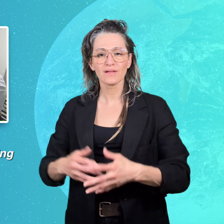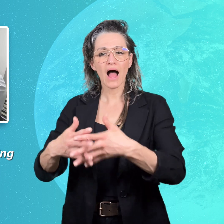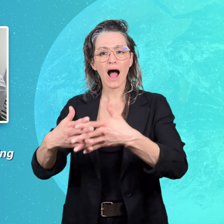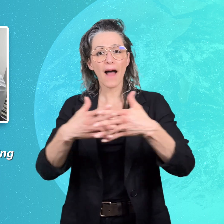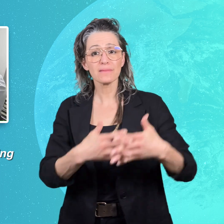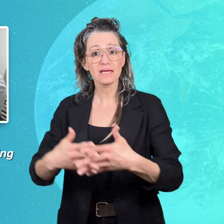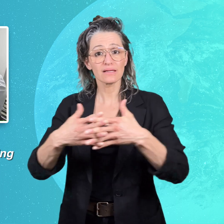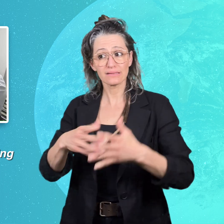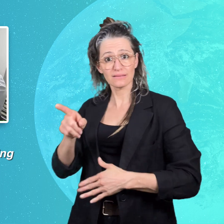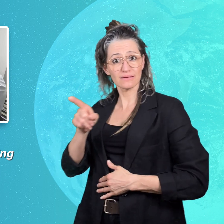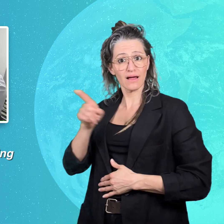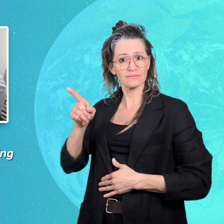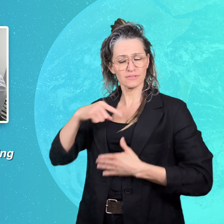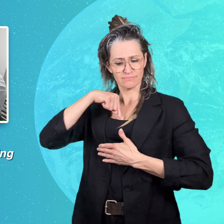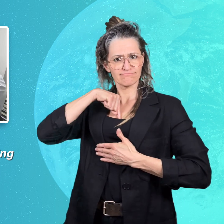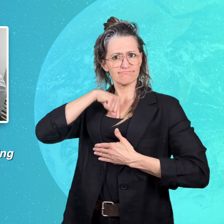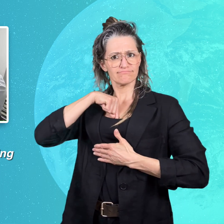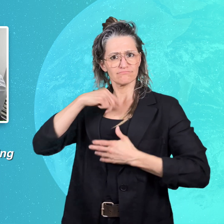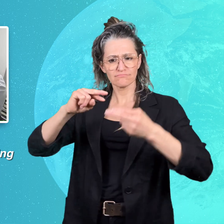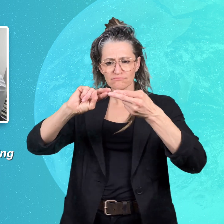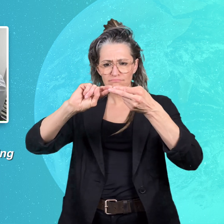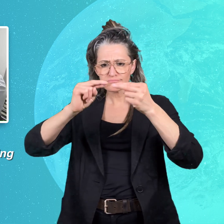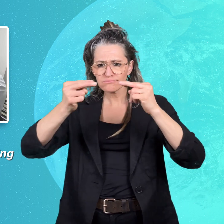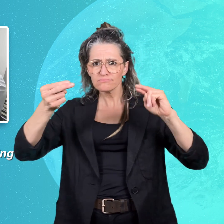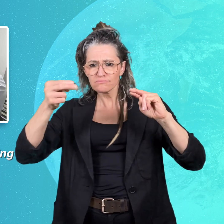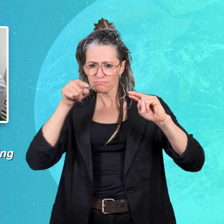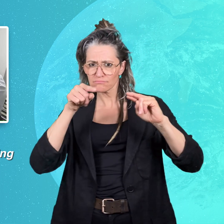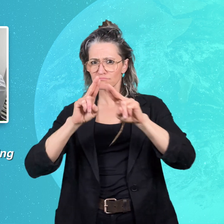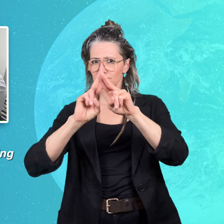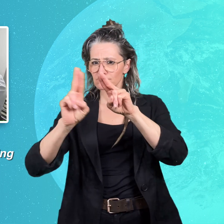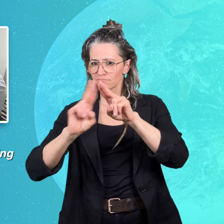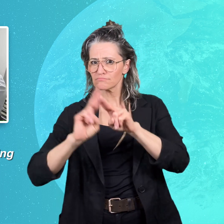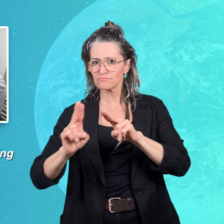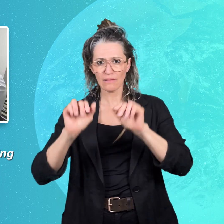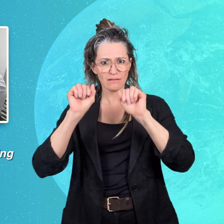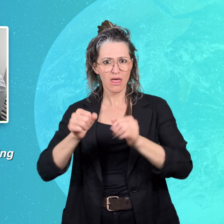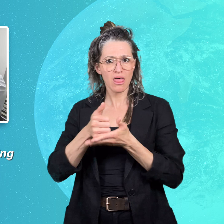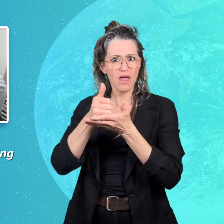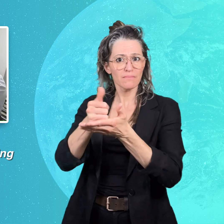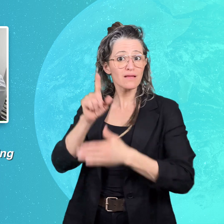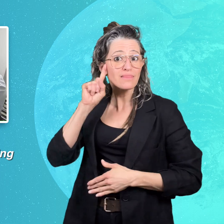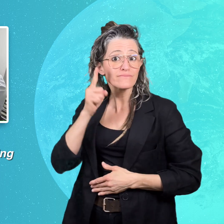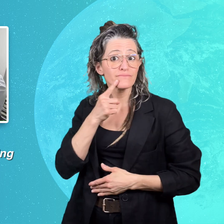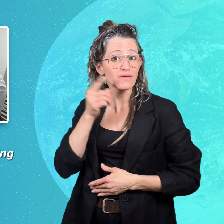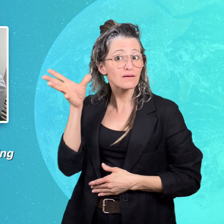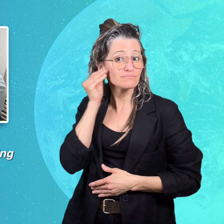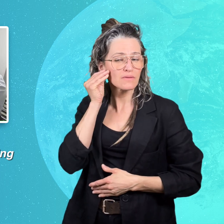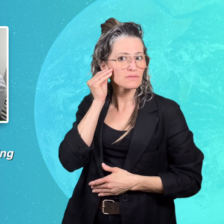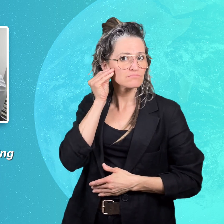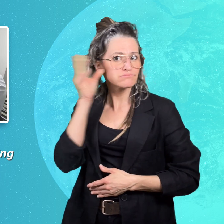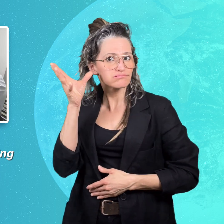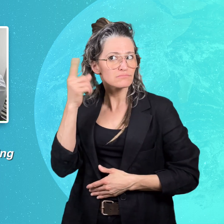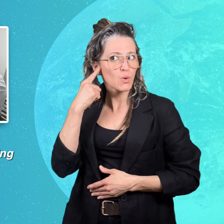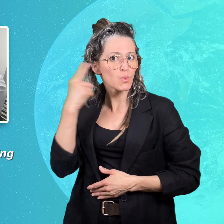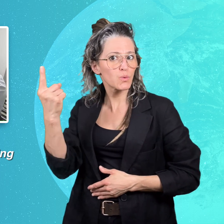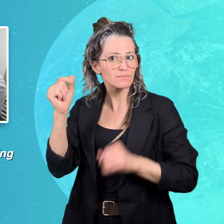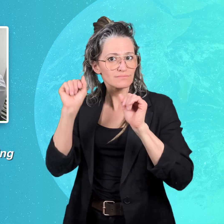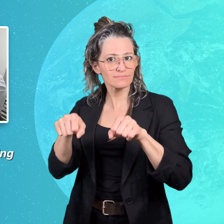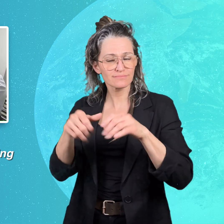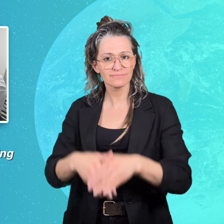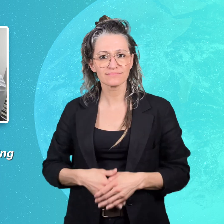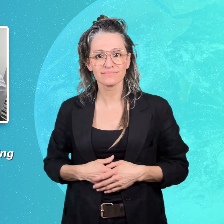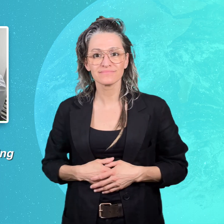Gene therapy to restore hearing